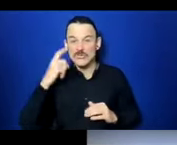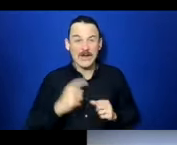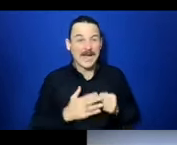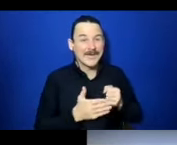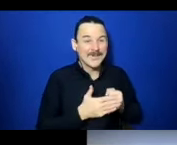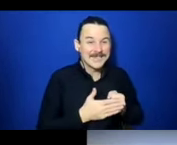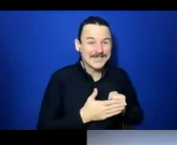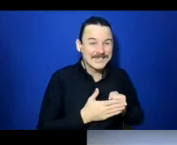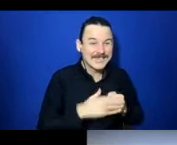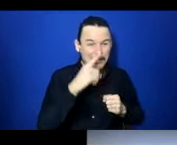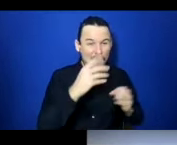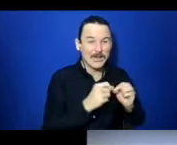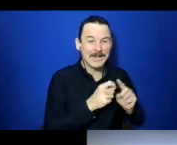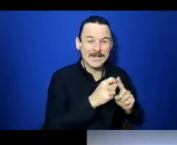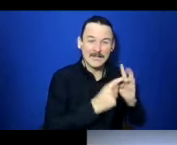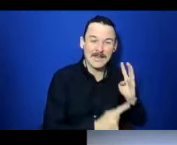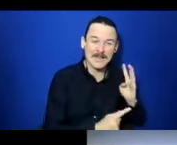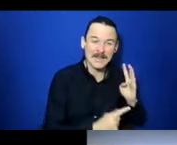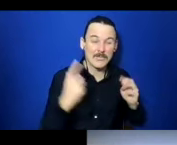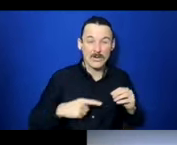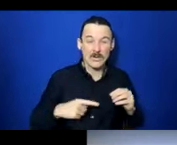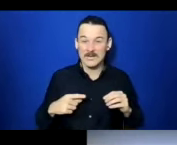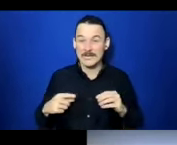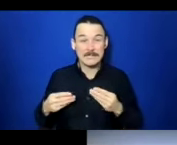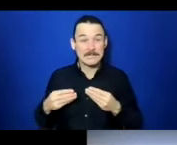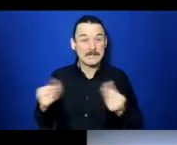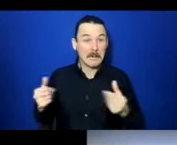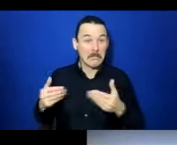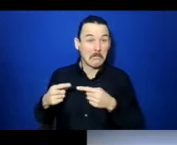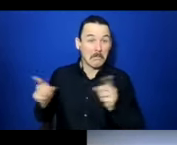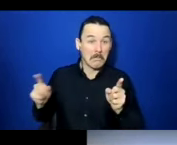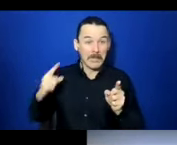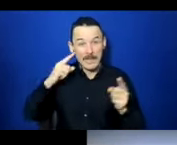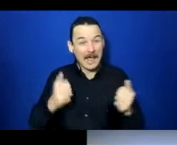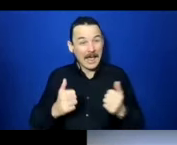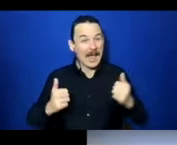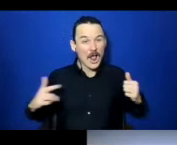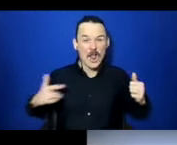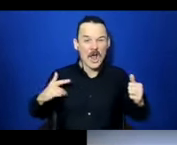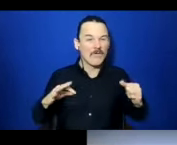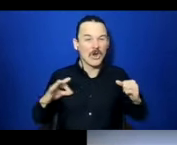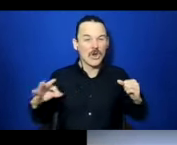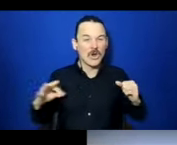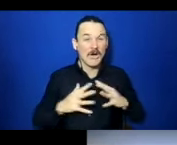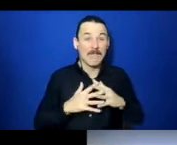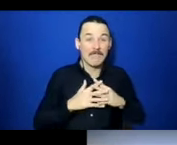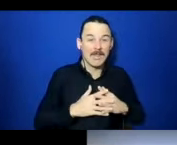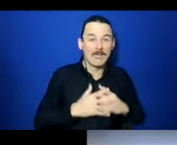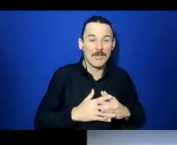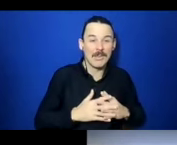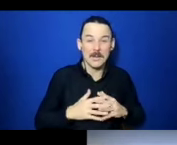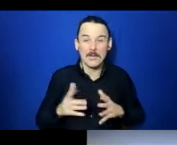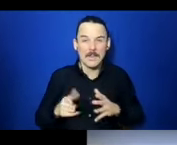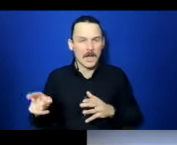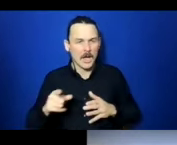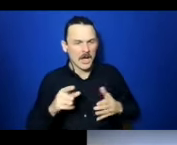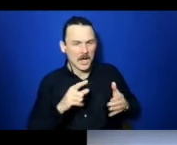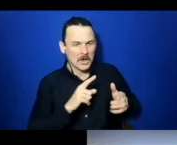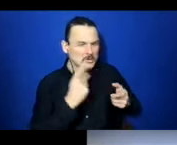less valuable right. So this idea that there's something wrong with us or that we're on whole